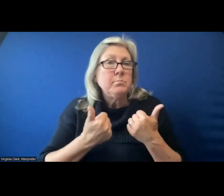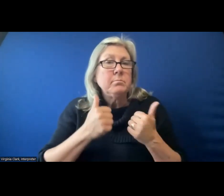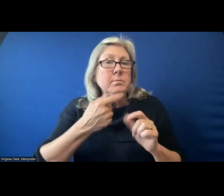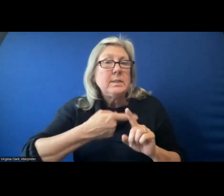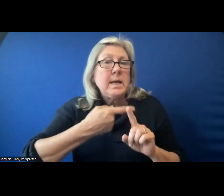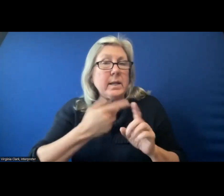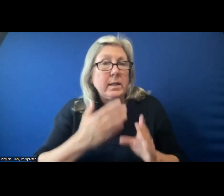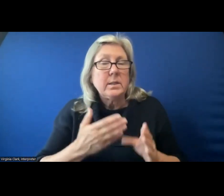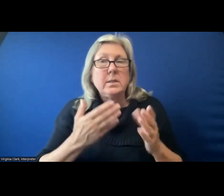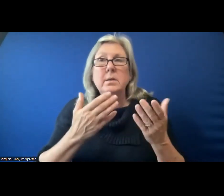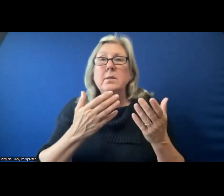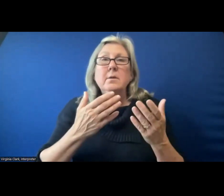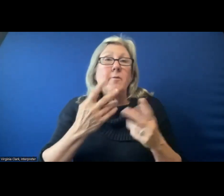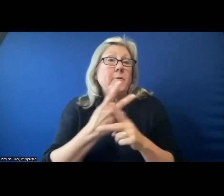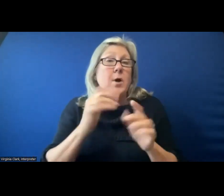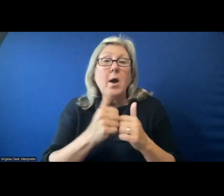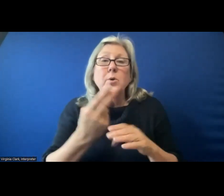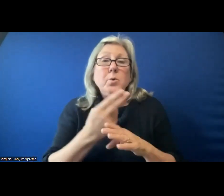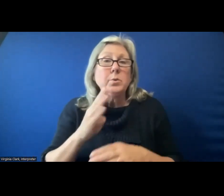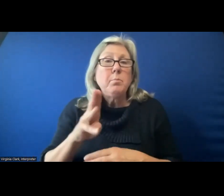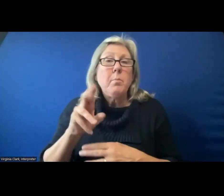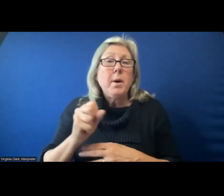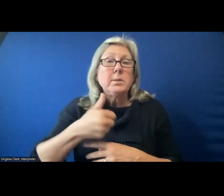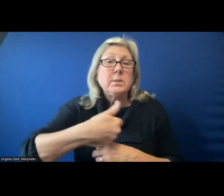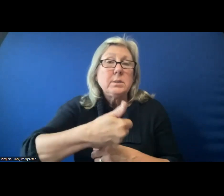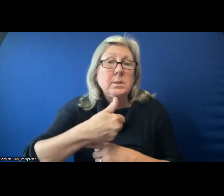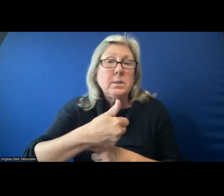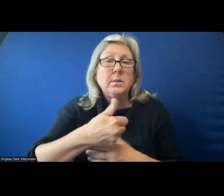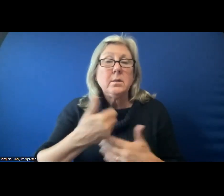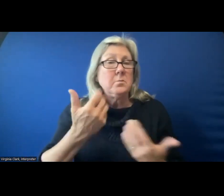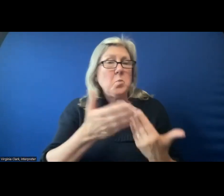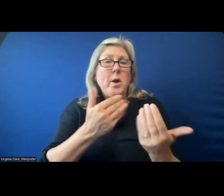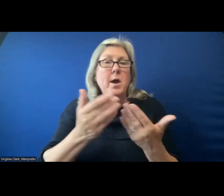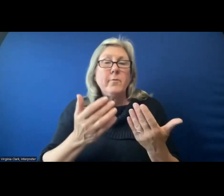bus system, whatever it is. But there are some services, individual not only the services